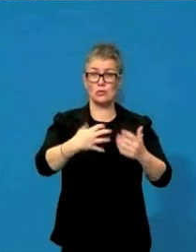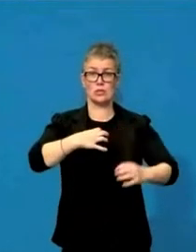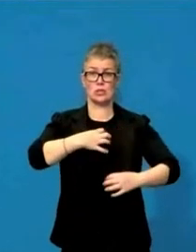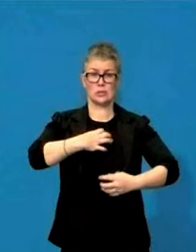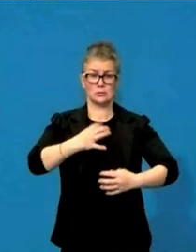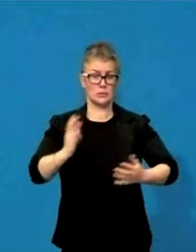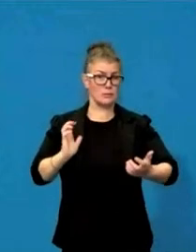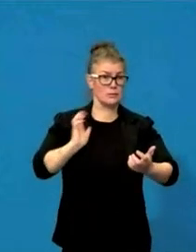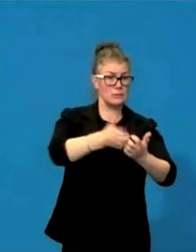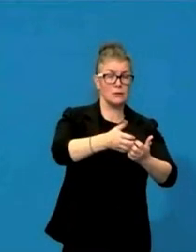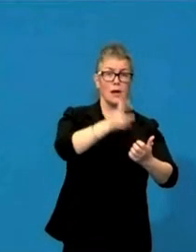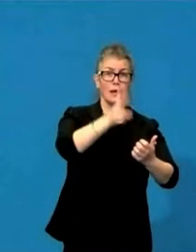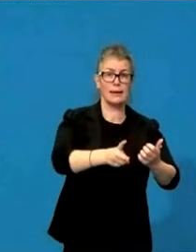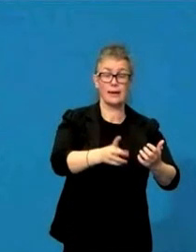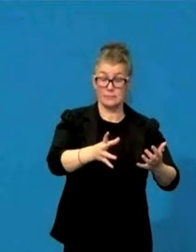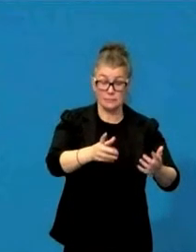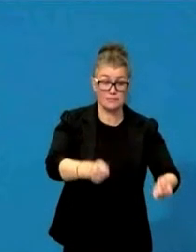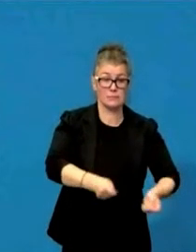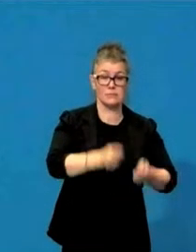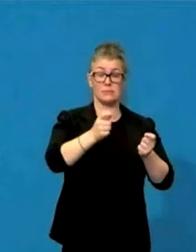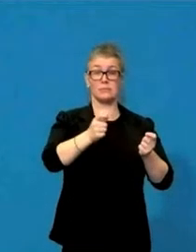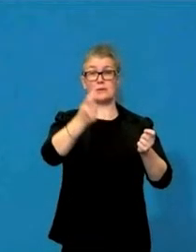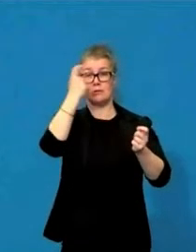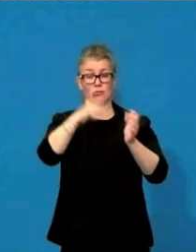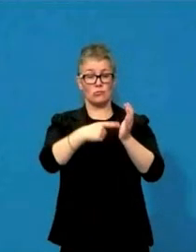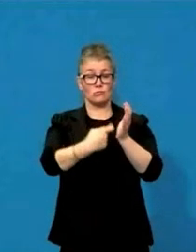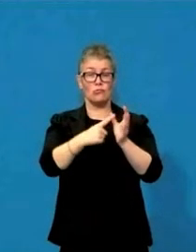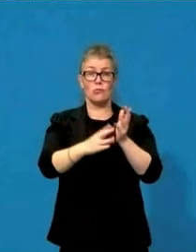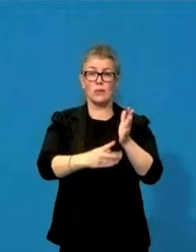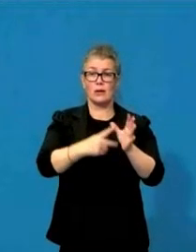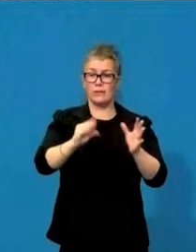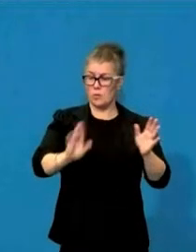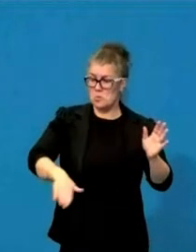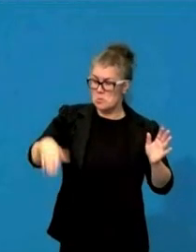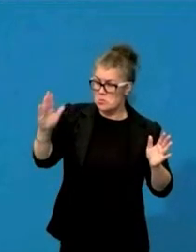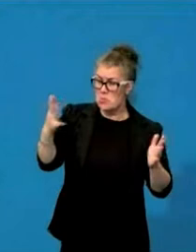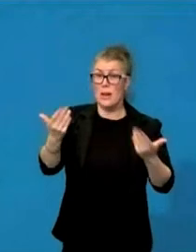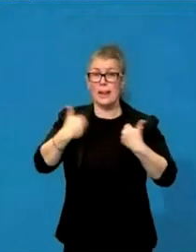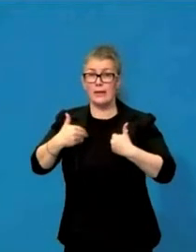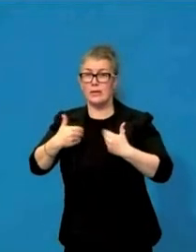trauma that they may have faced living in institutions or in, you know, someone - in